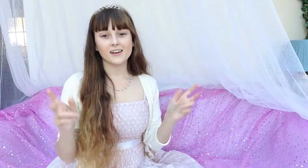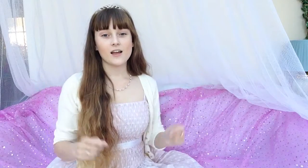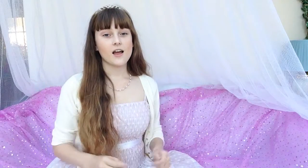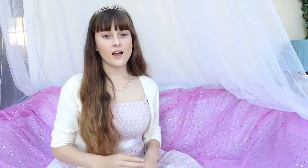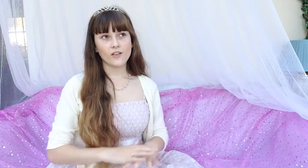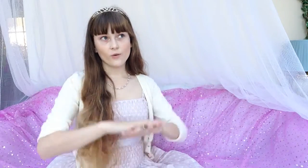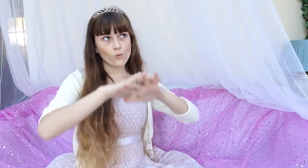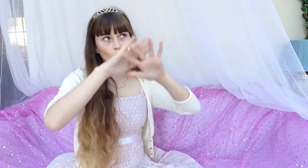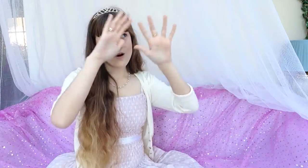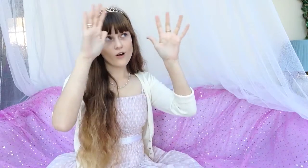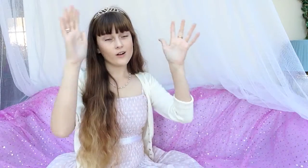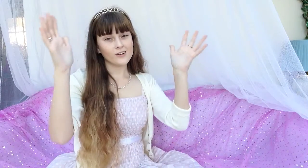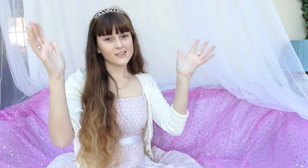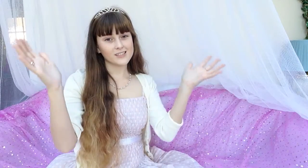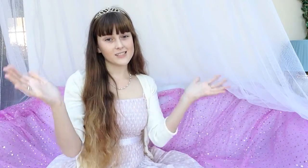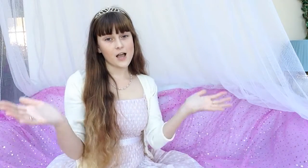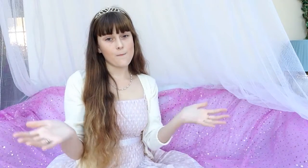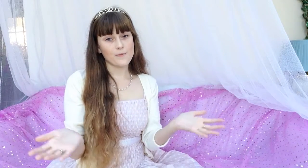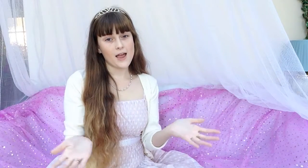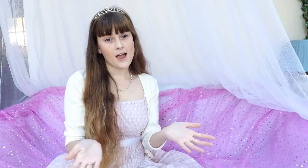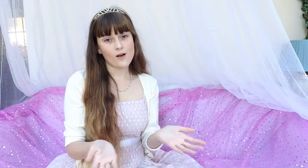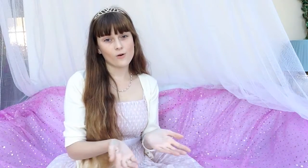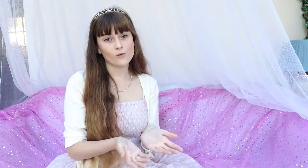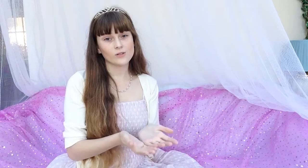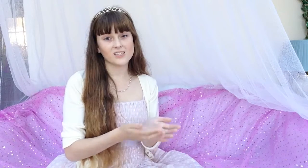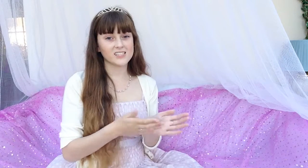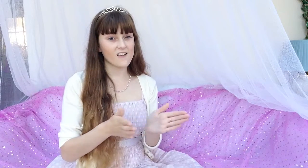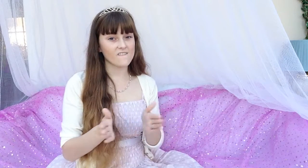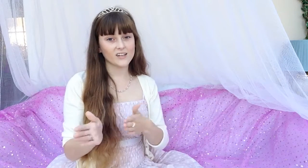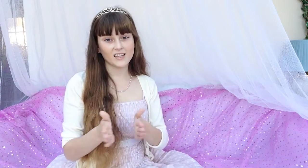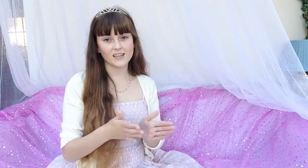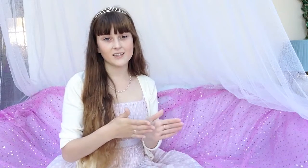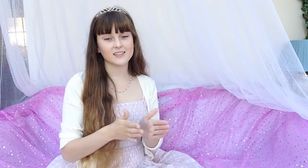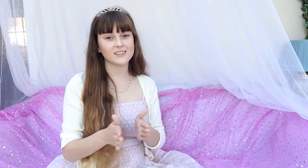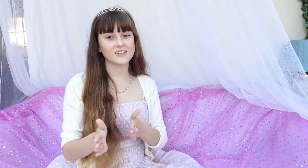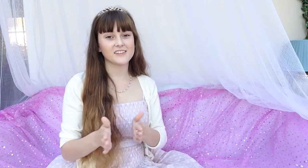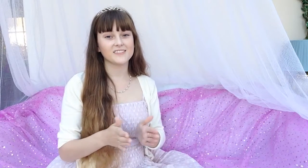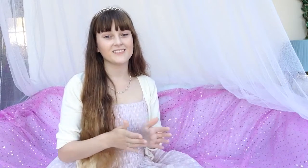And the world has somehow shifted